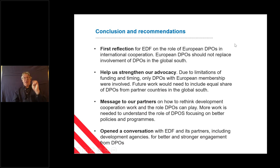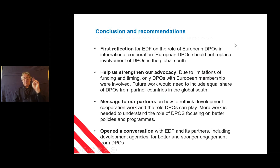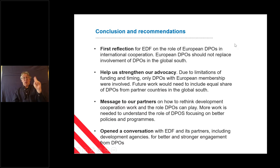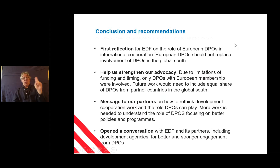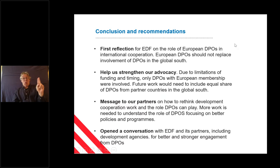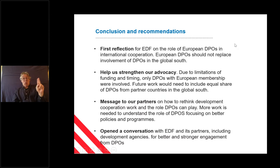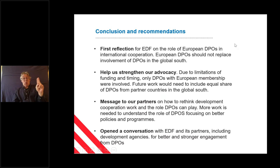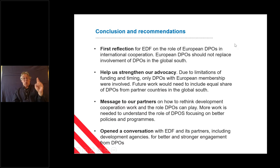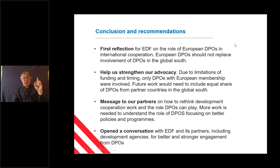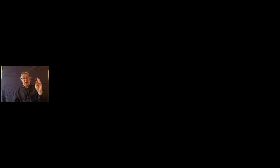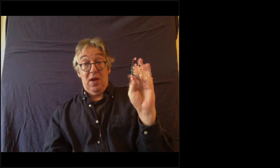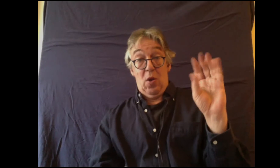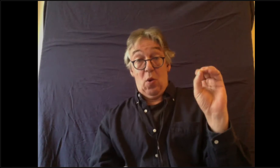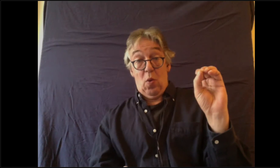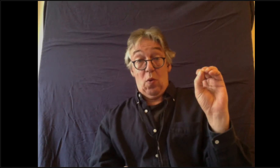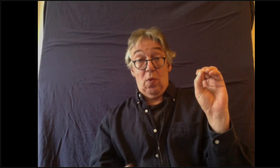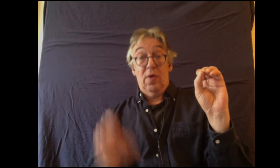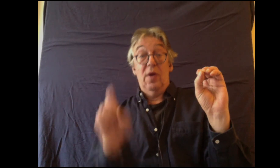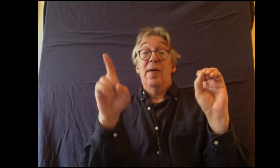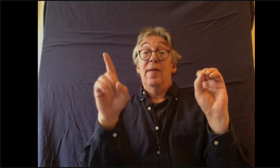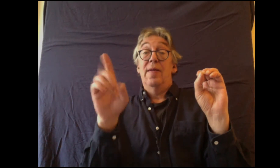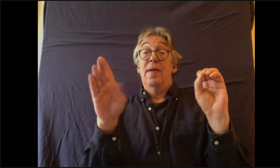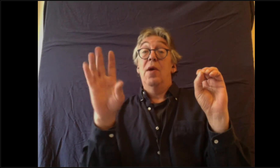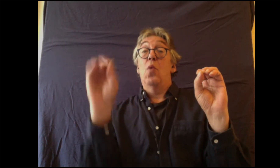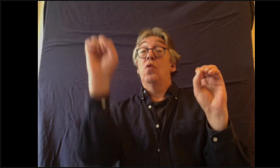and DPOs in the South? How the collaboration should be?